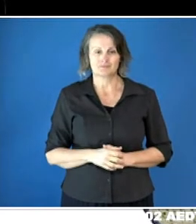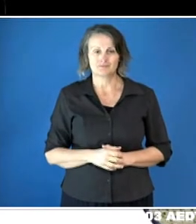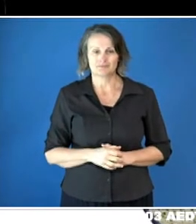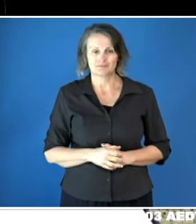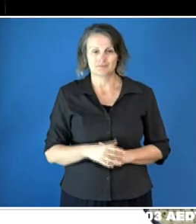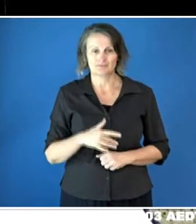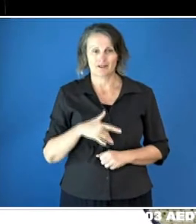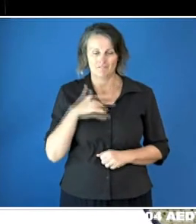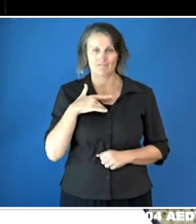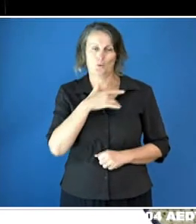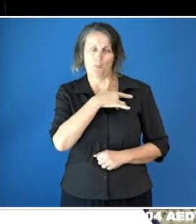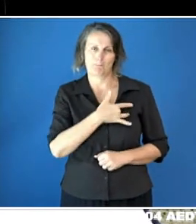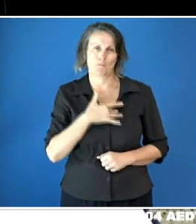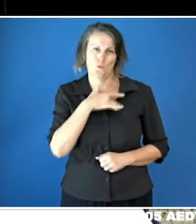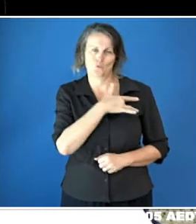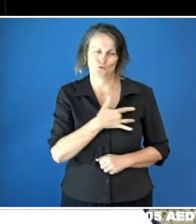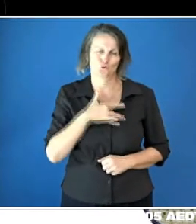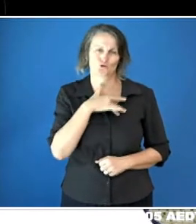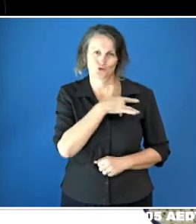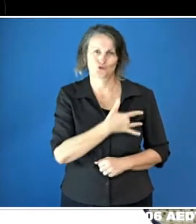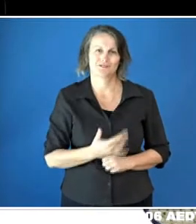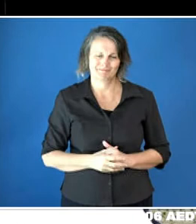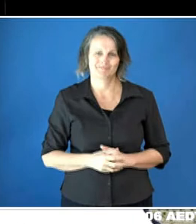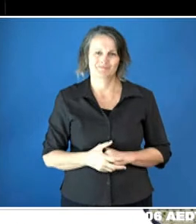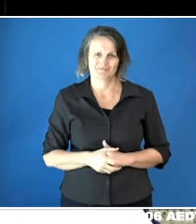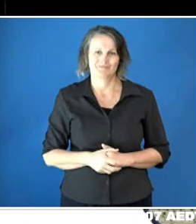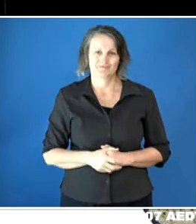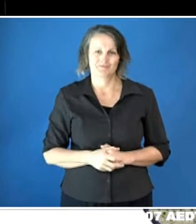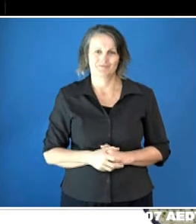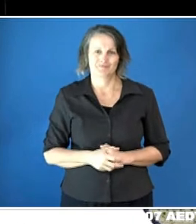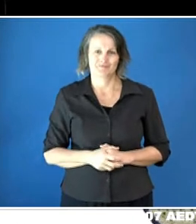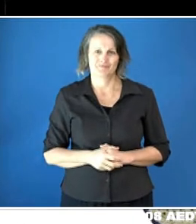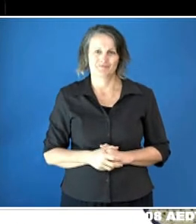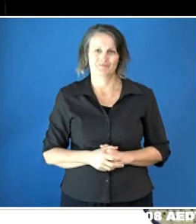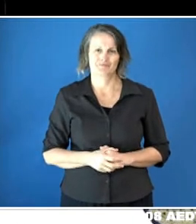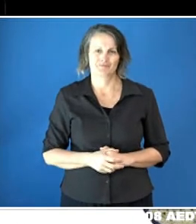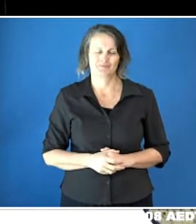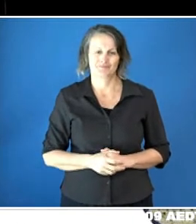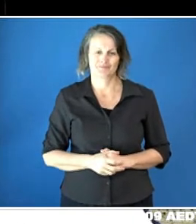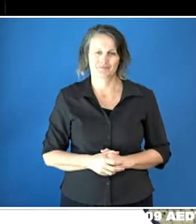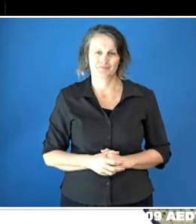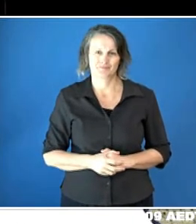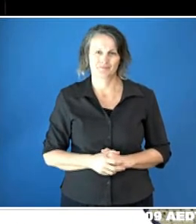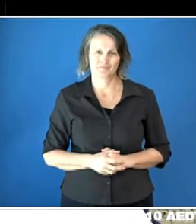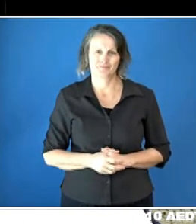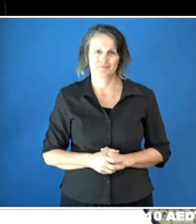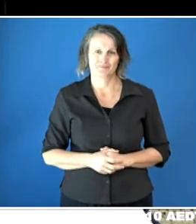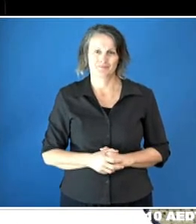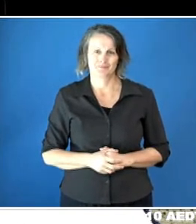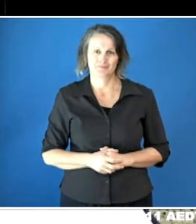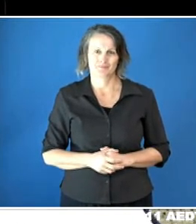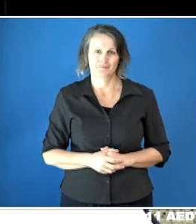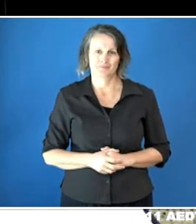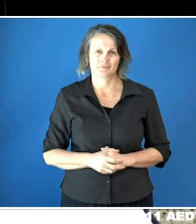more able to go through and listen to and